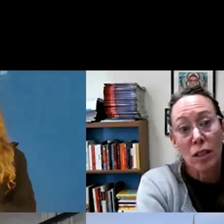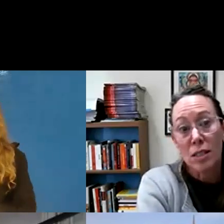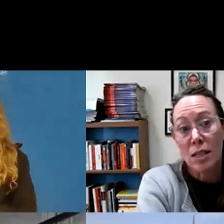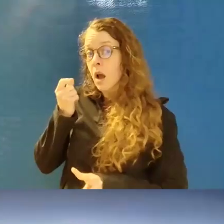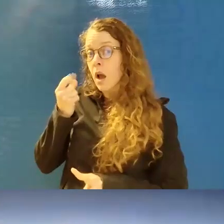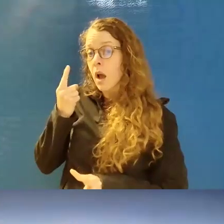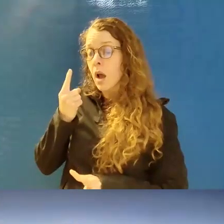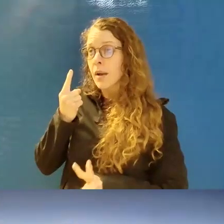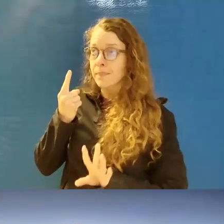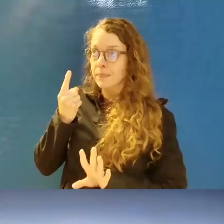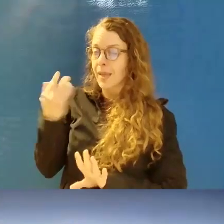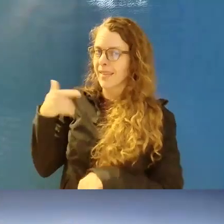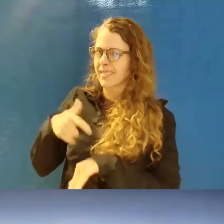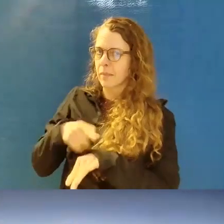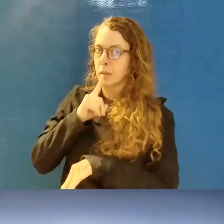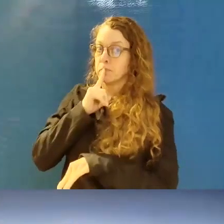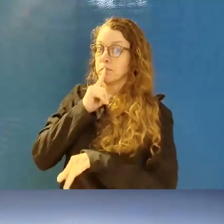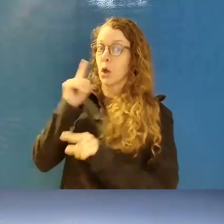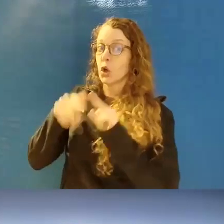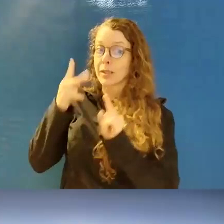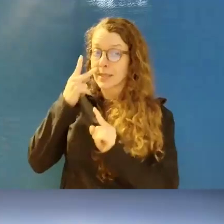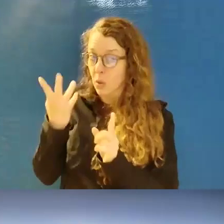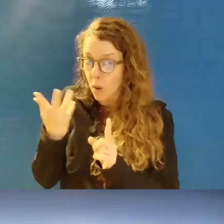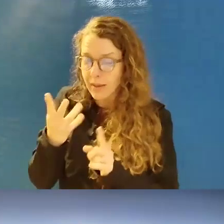or at least this past time, they couldn’t see, inbox messages.